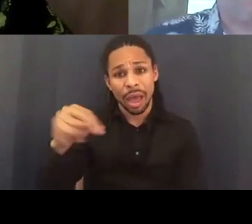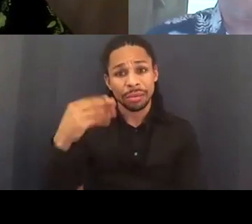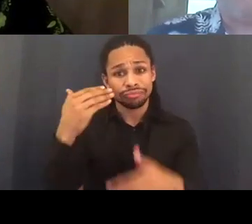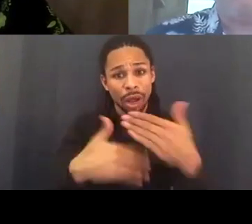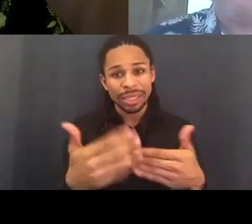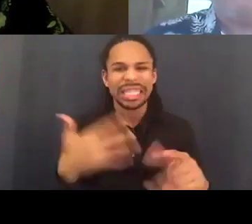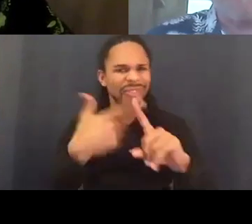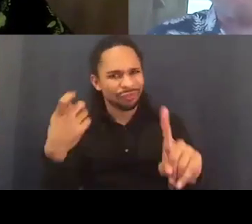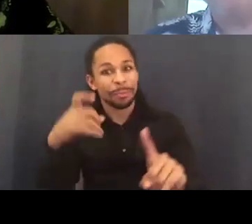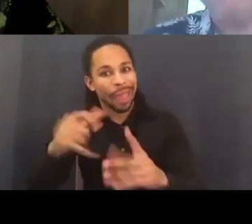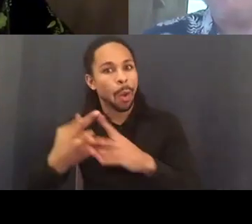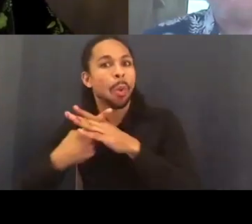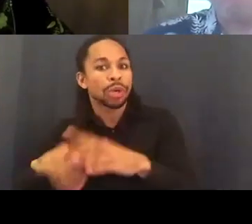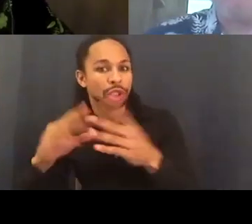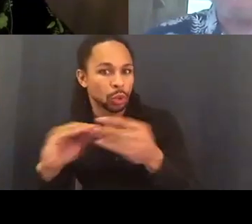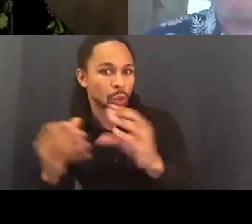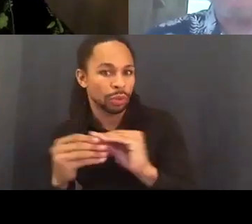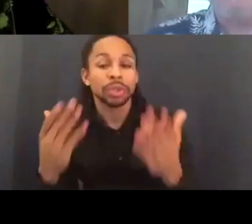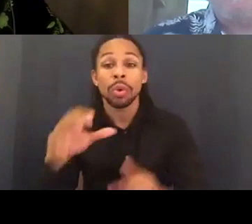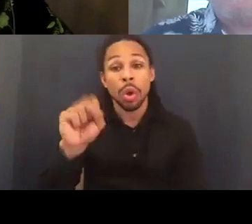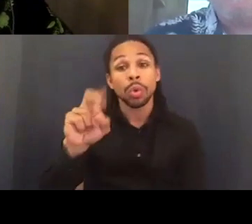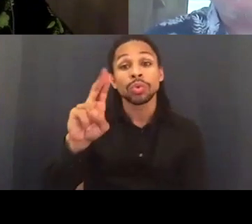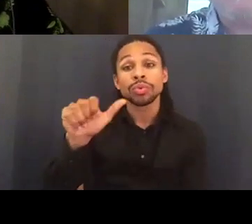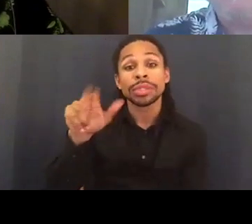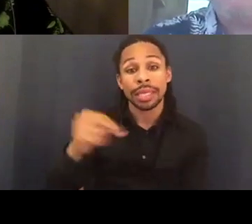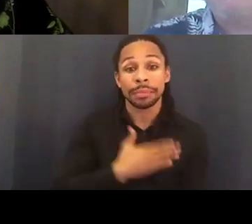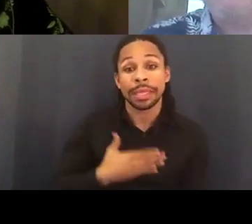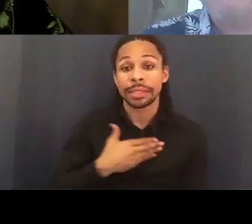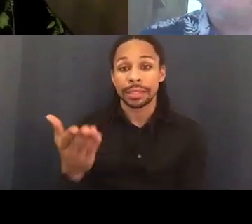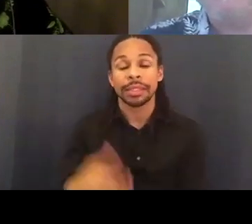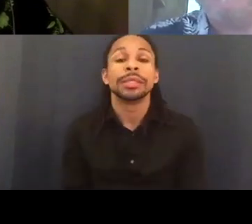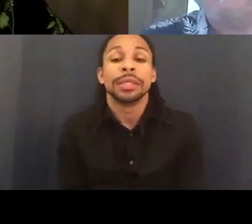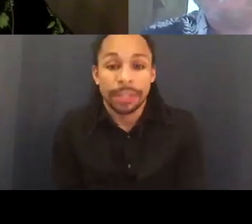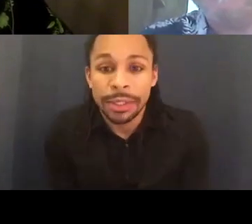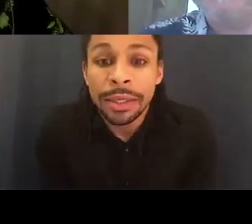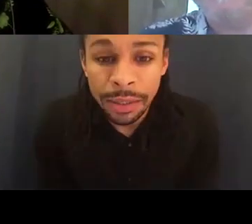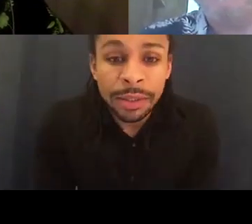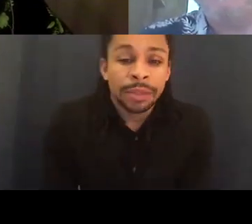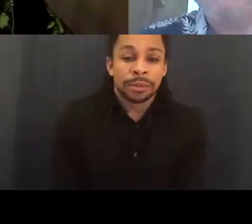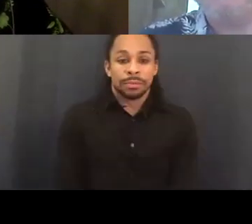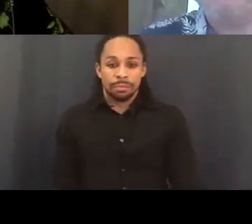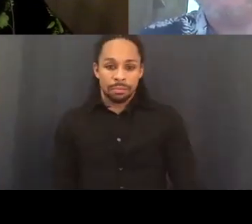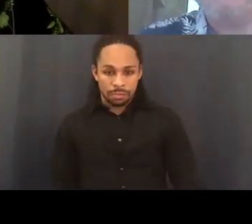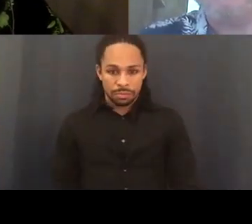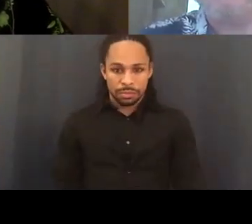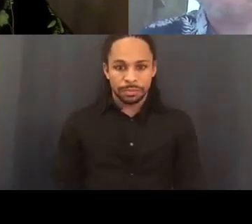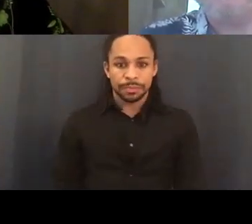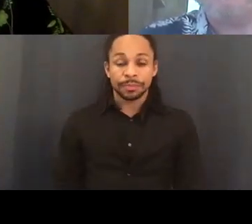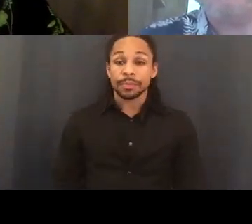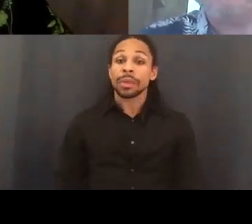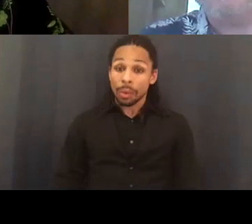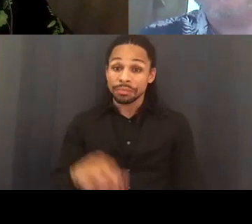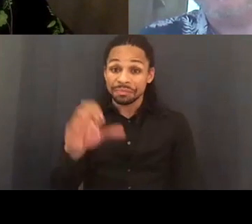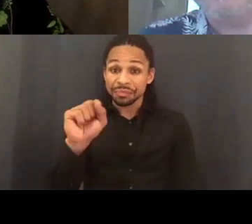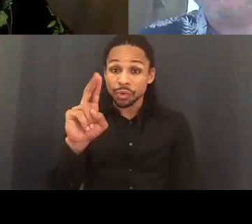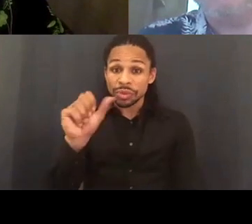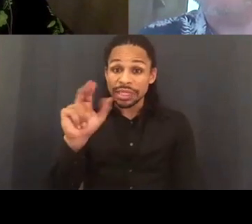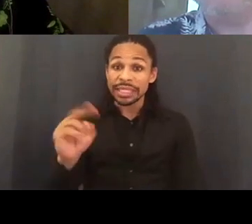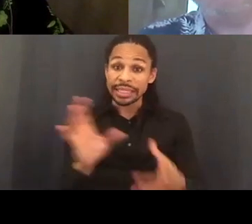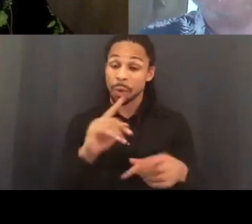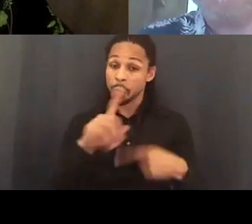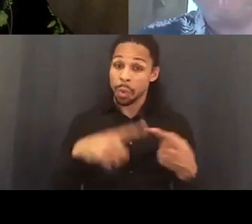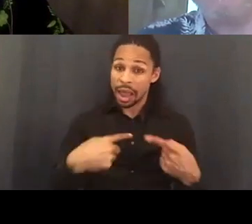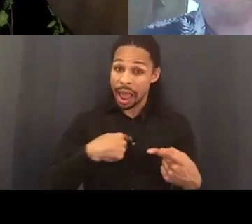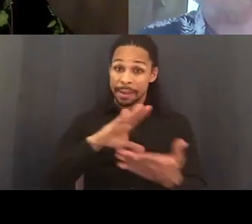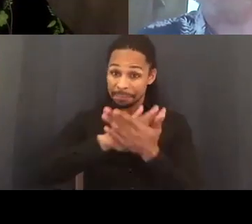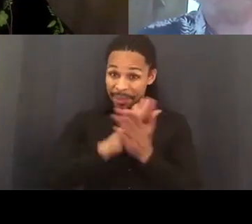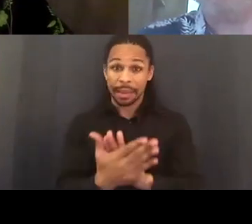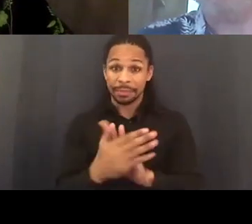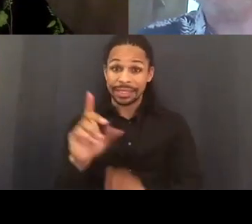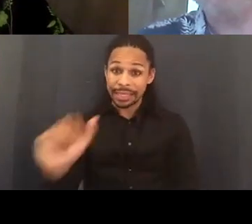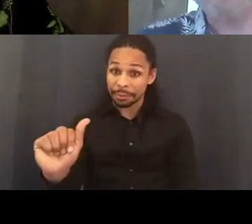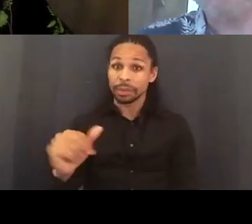Susan Nussbaum: When I became disabled, I was in my 20s, I didn't know any